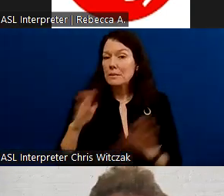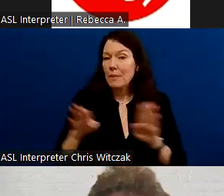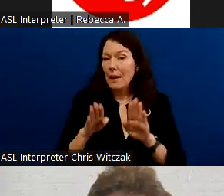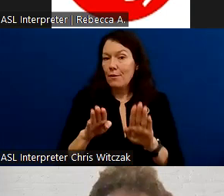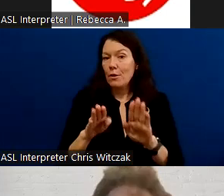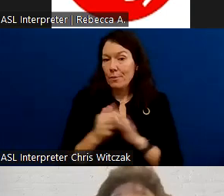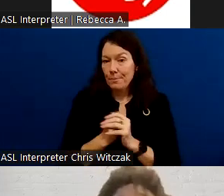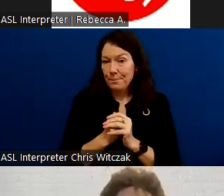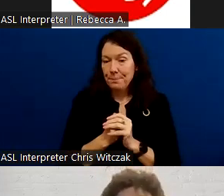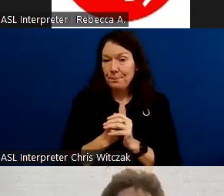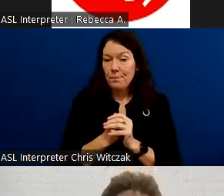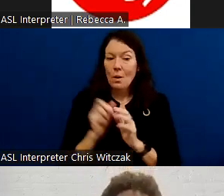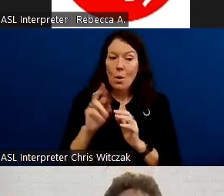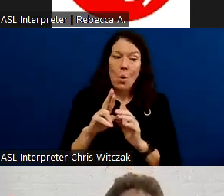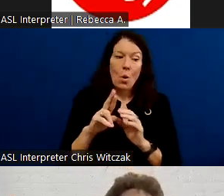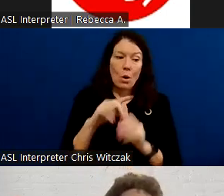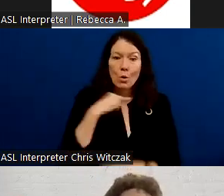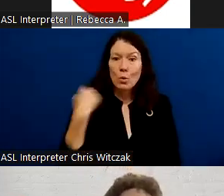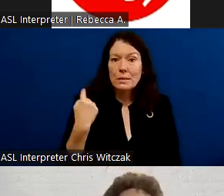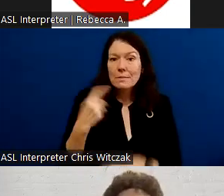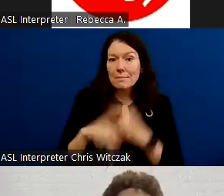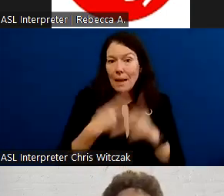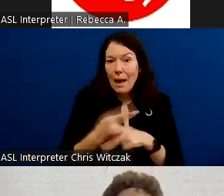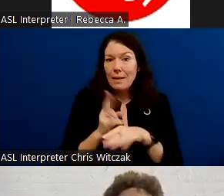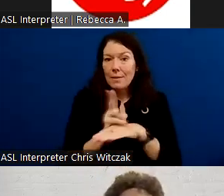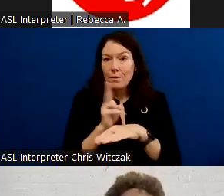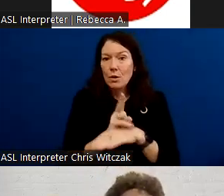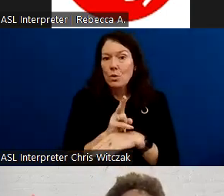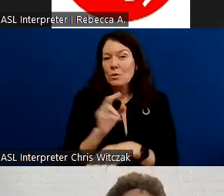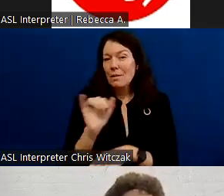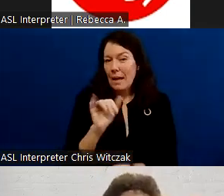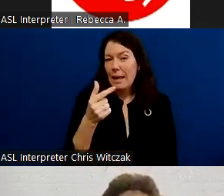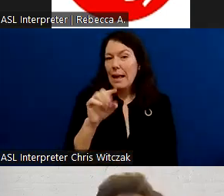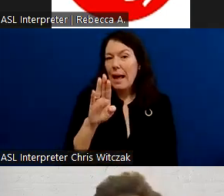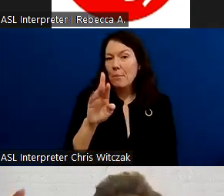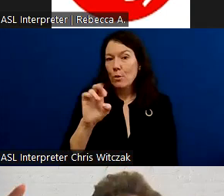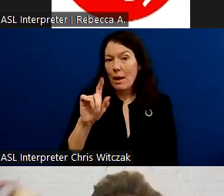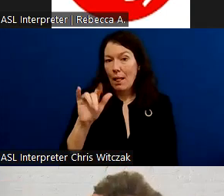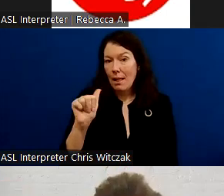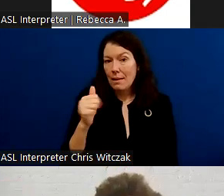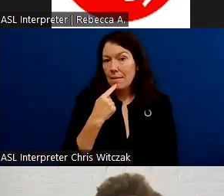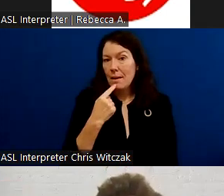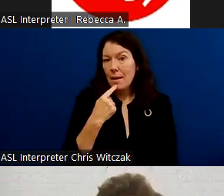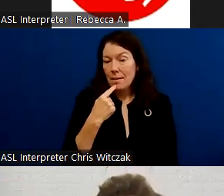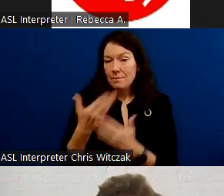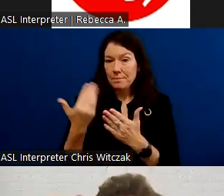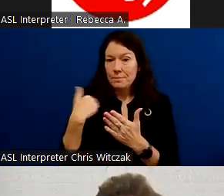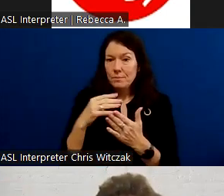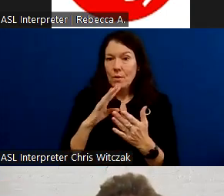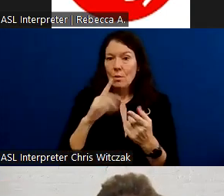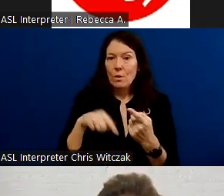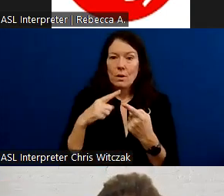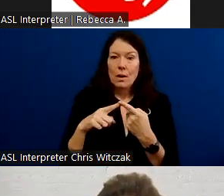of use, or as um Gabriella mentioned earlier when we were talking about the um spectrum